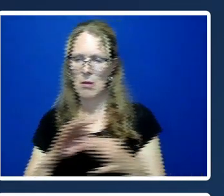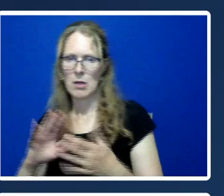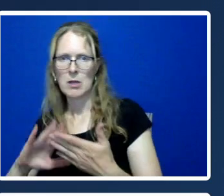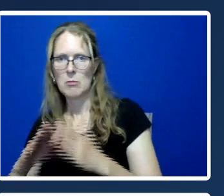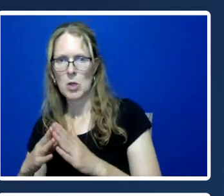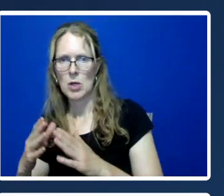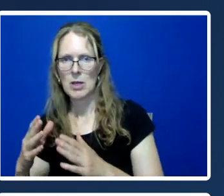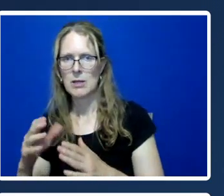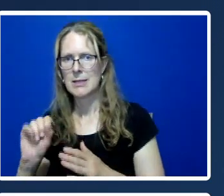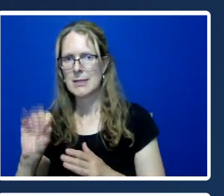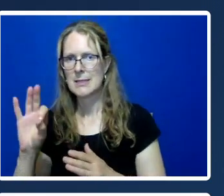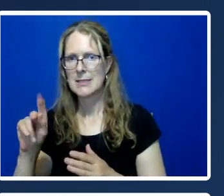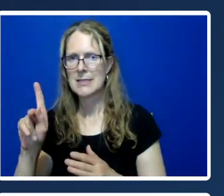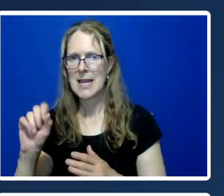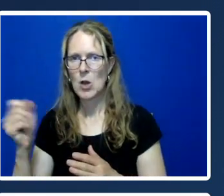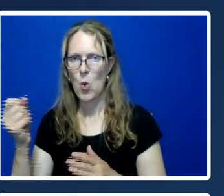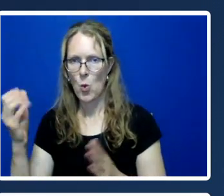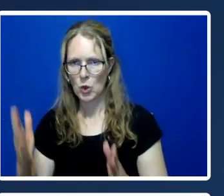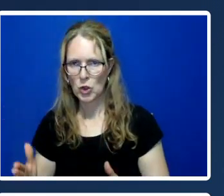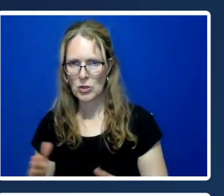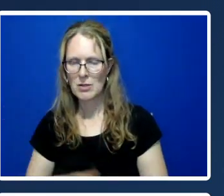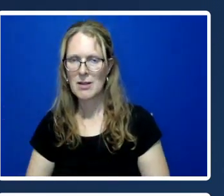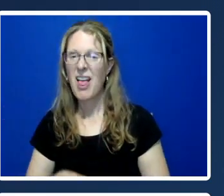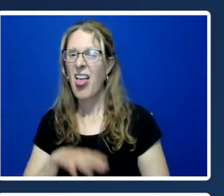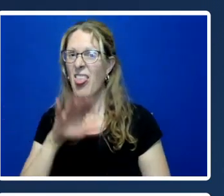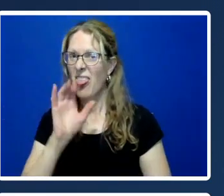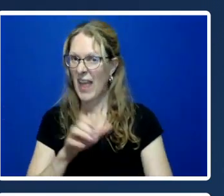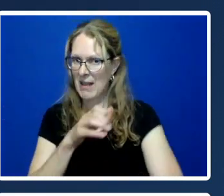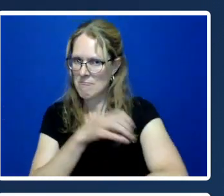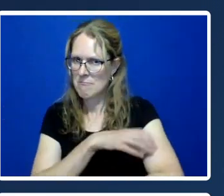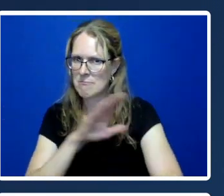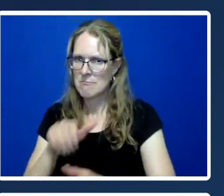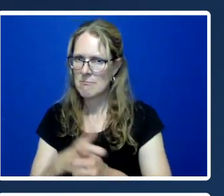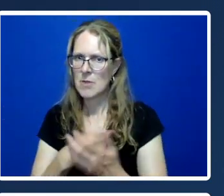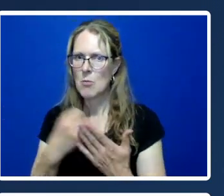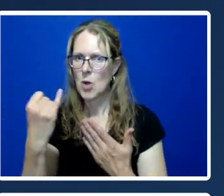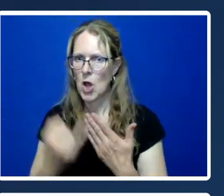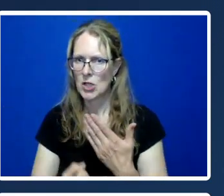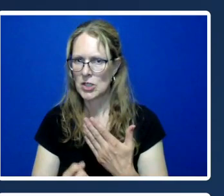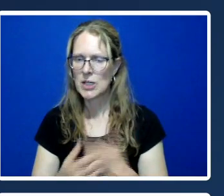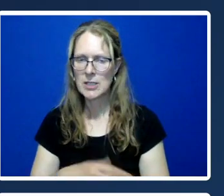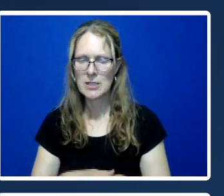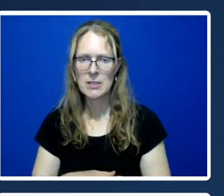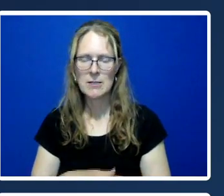this project. And it's excellent to see that those walls are broken down,